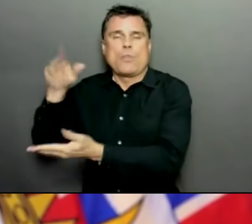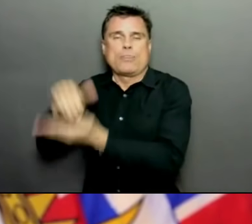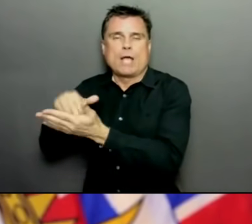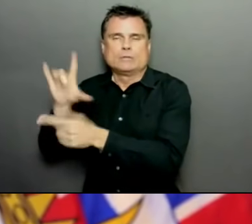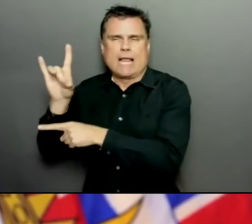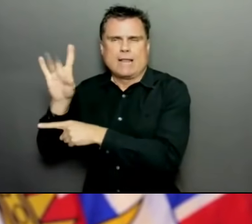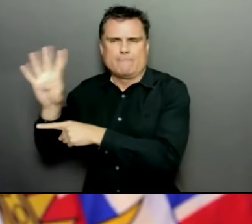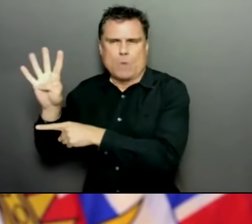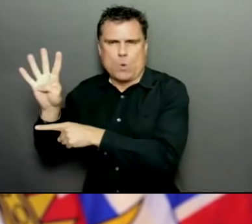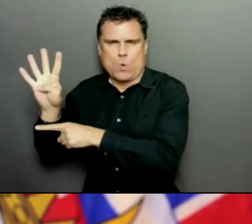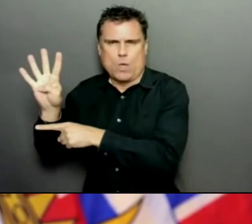21 Were in Vancouver Island,